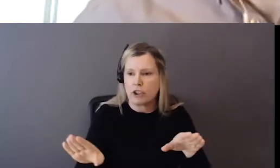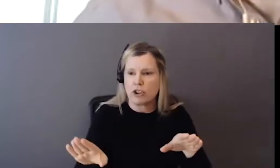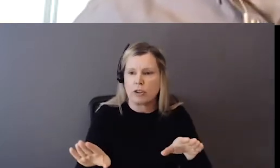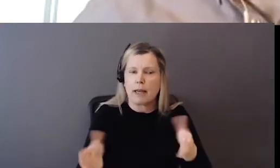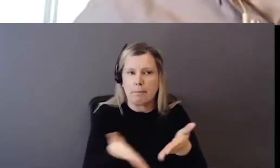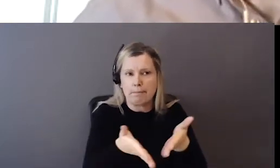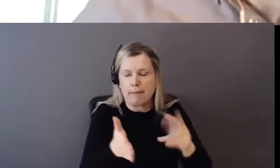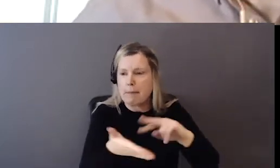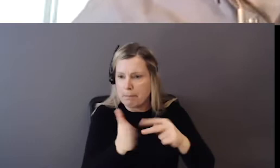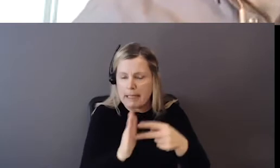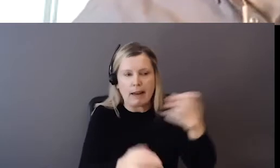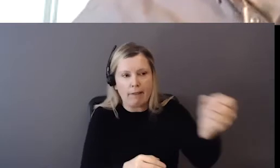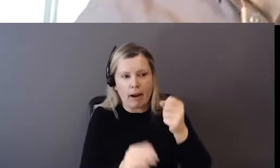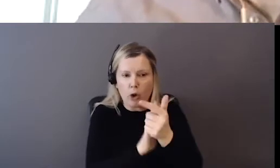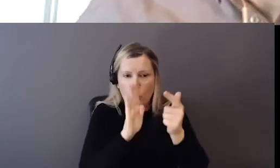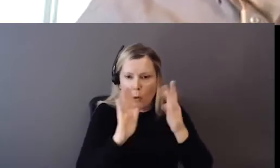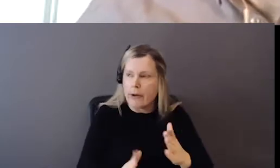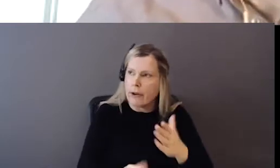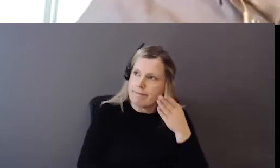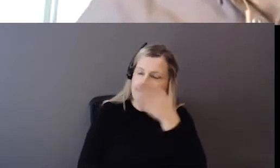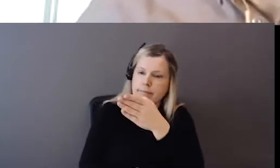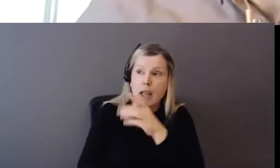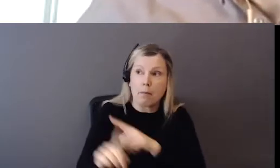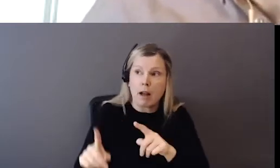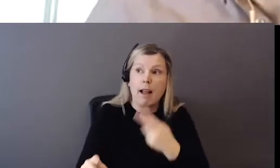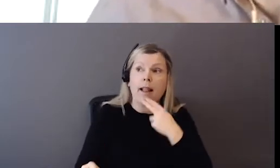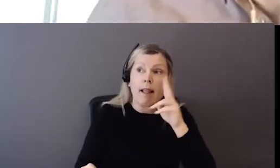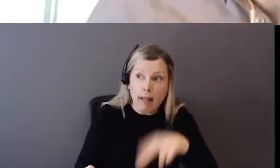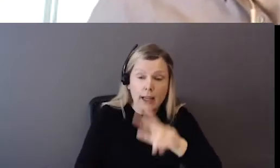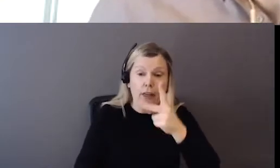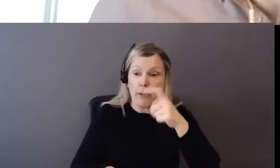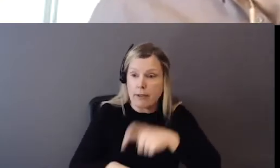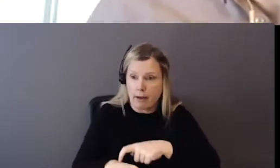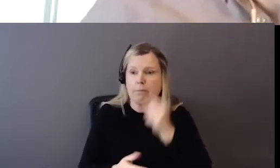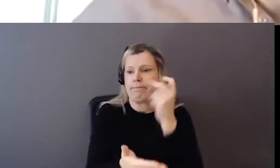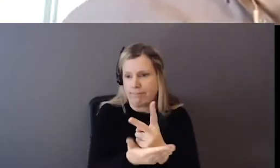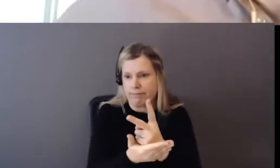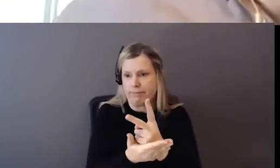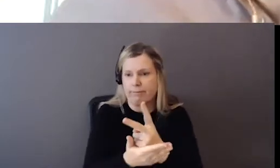if you wanted to pursue it further. So, the third time it was approved and the day after it was